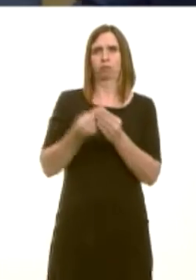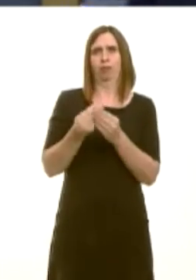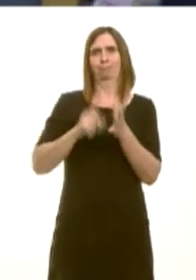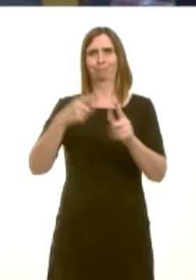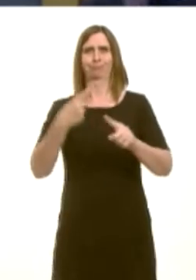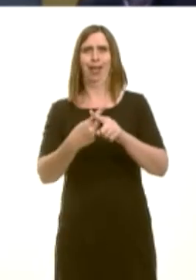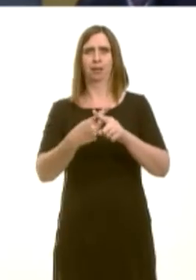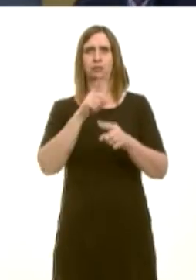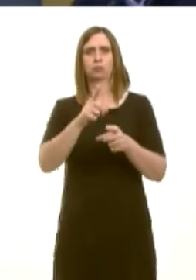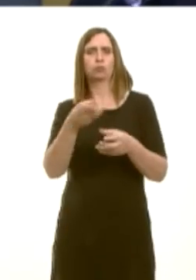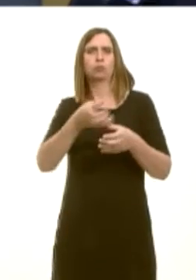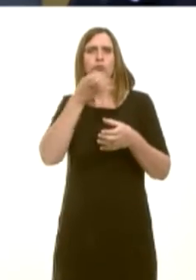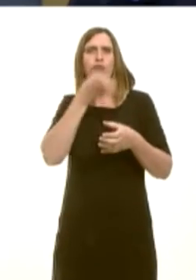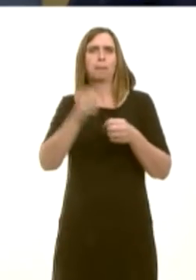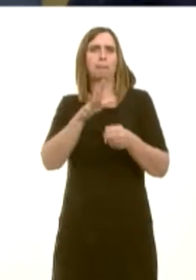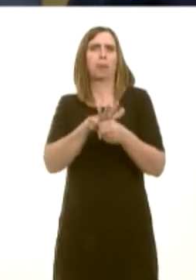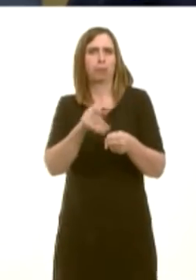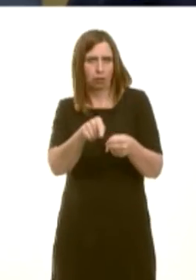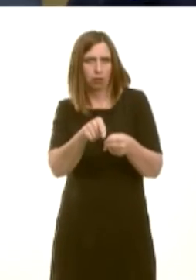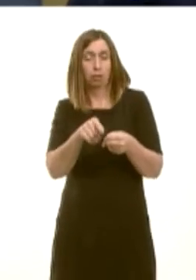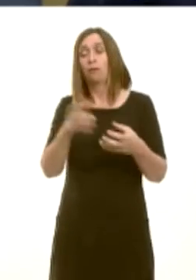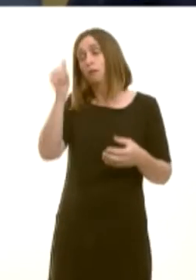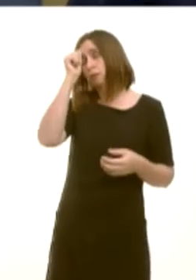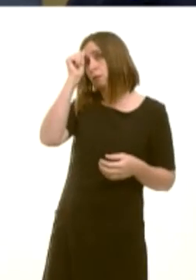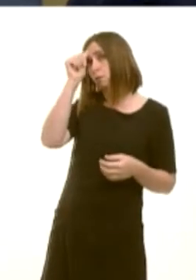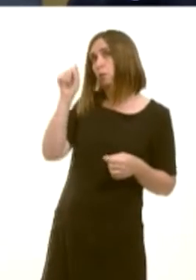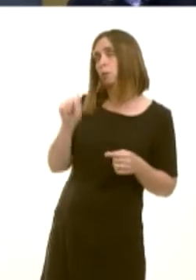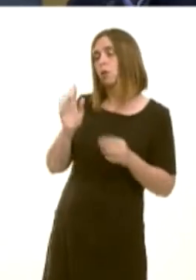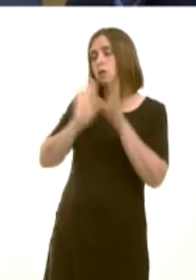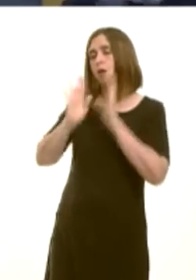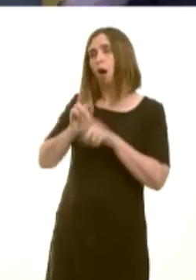lukewarm to date. Given the fact that obesity, among our young people particularly, is on